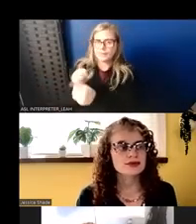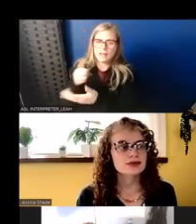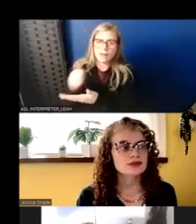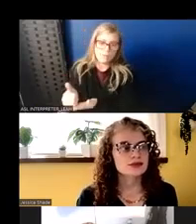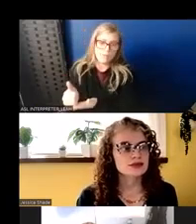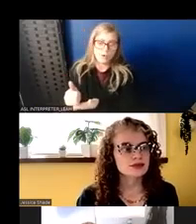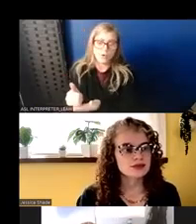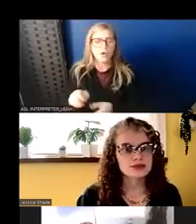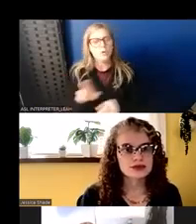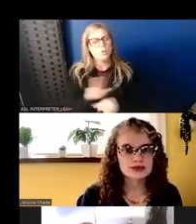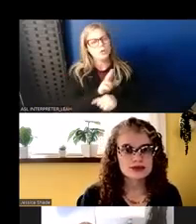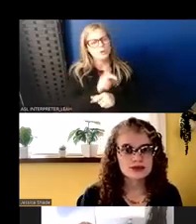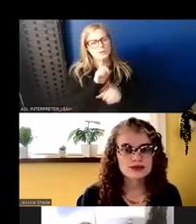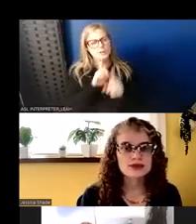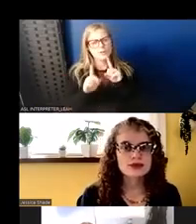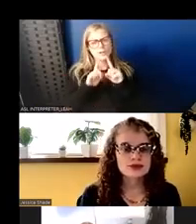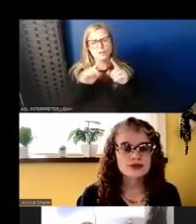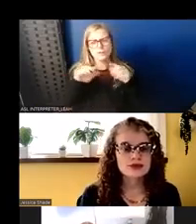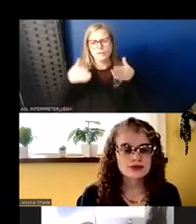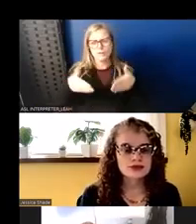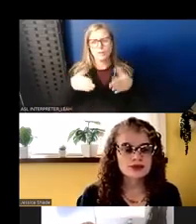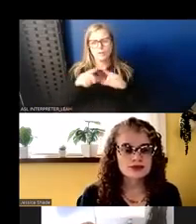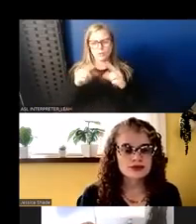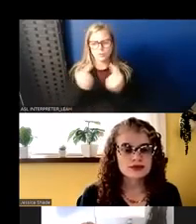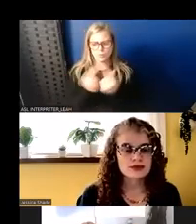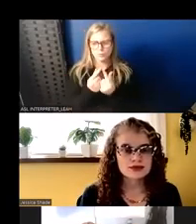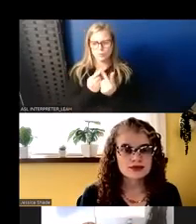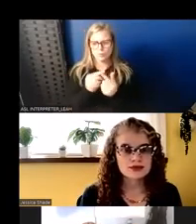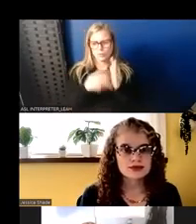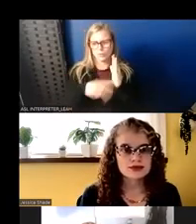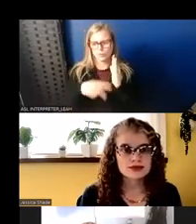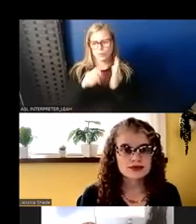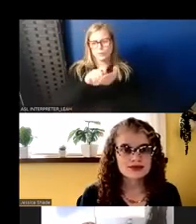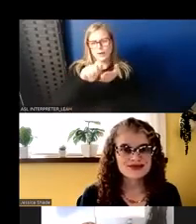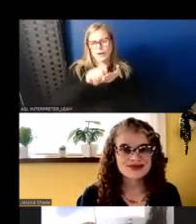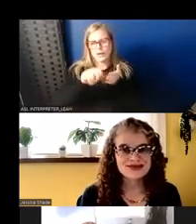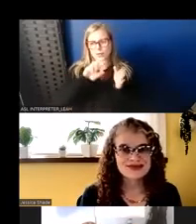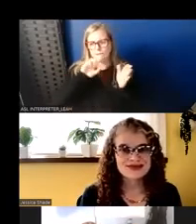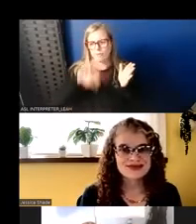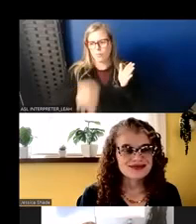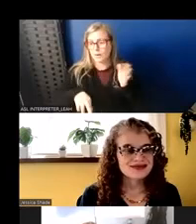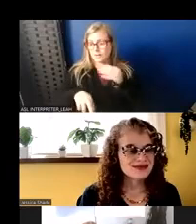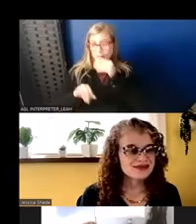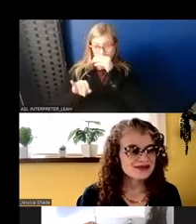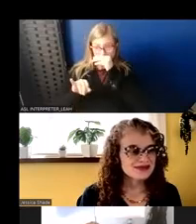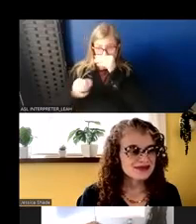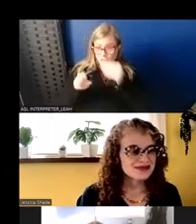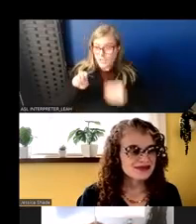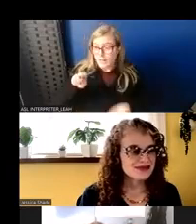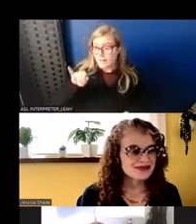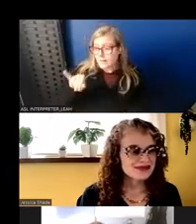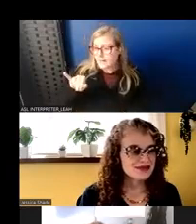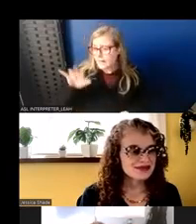kind of write reports and recommendations. Jeni, did I miss anything?